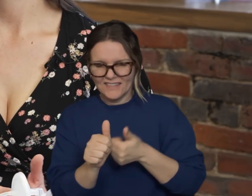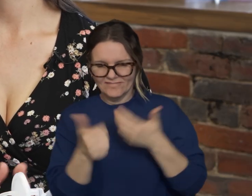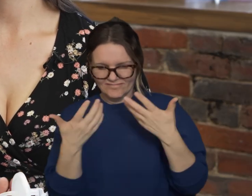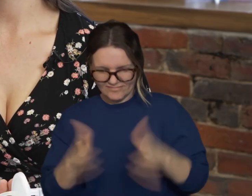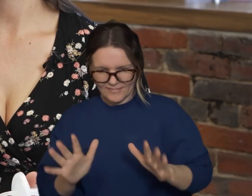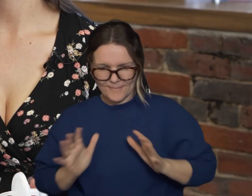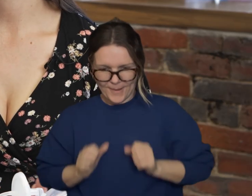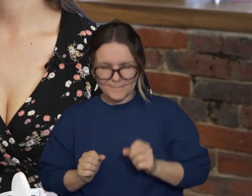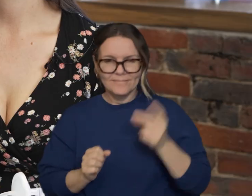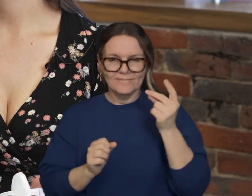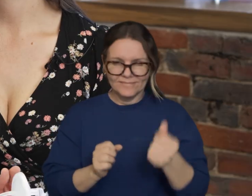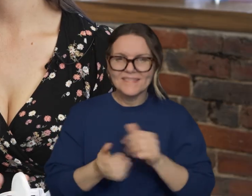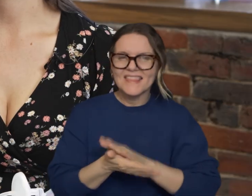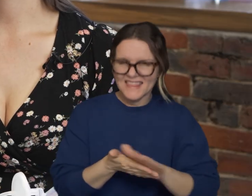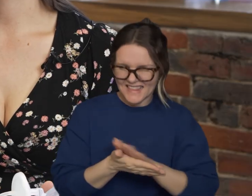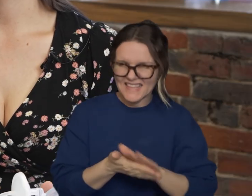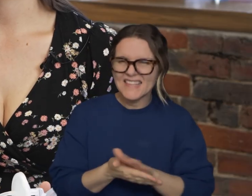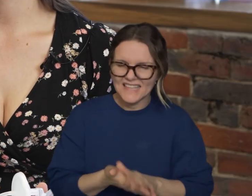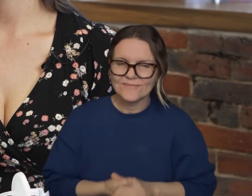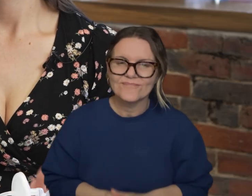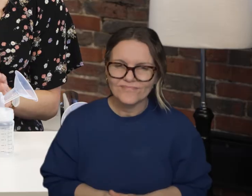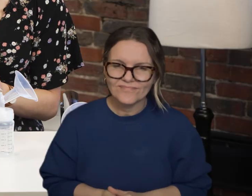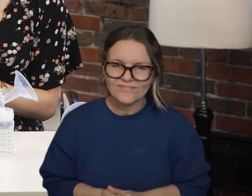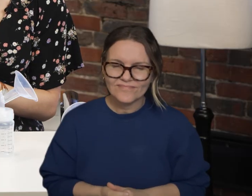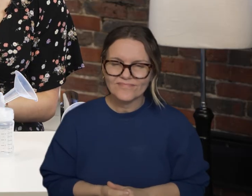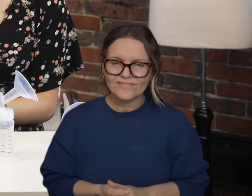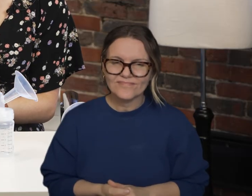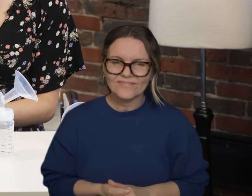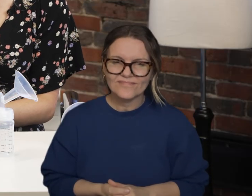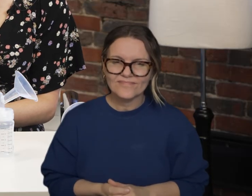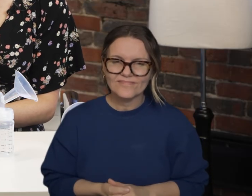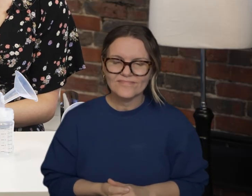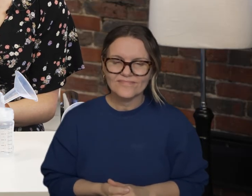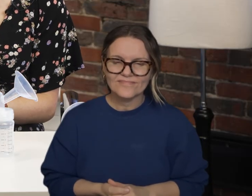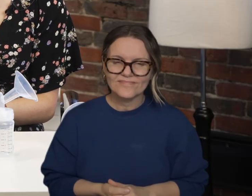so similar also follows those same guidelines when you have those guidelines there are